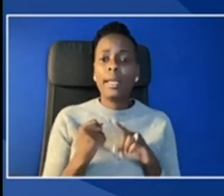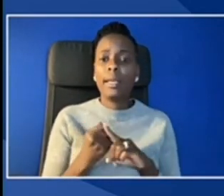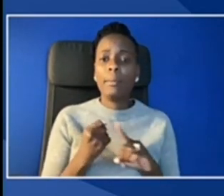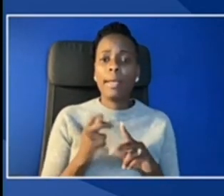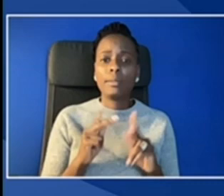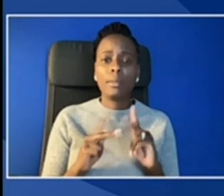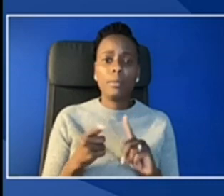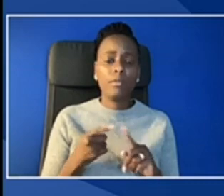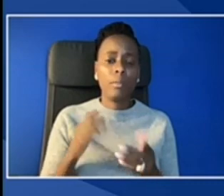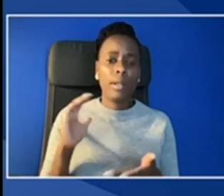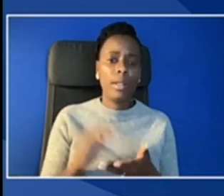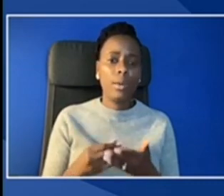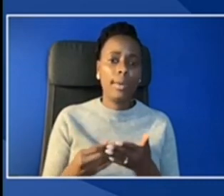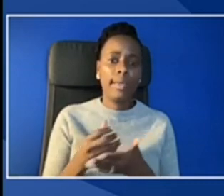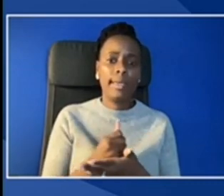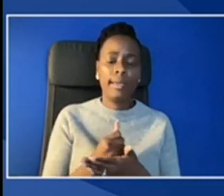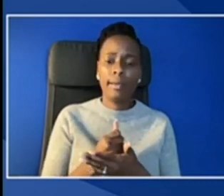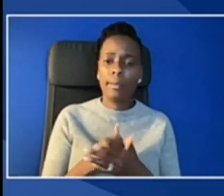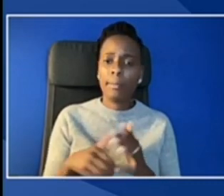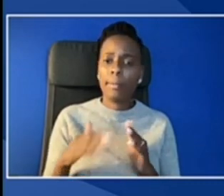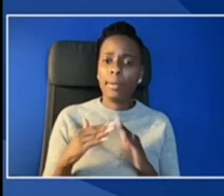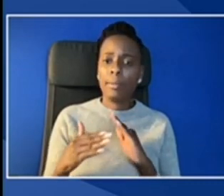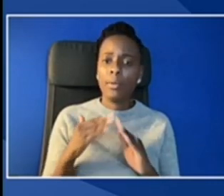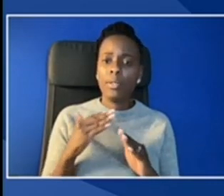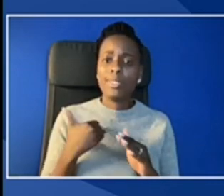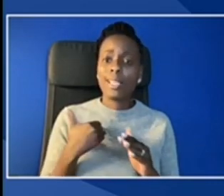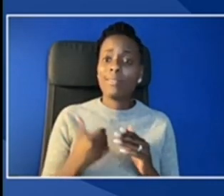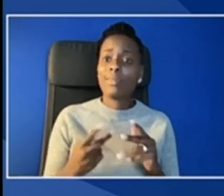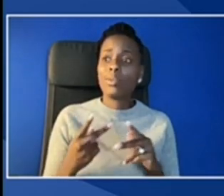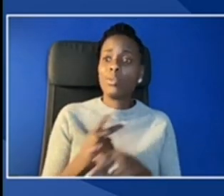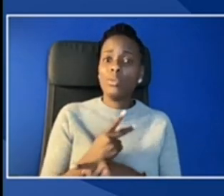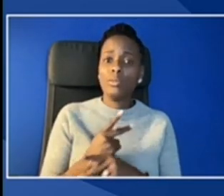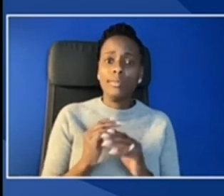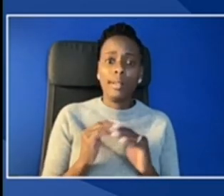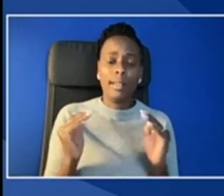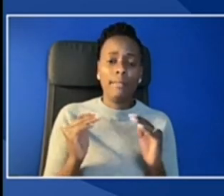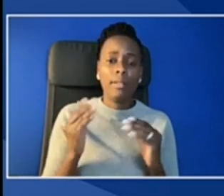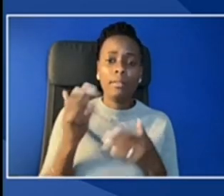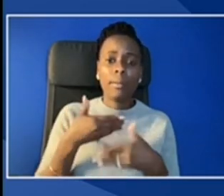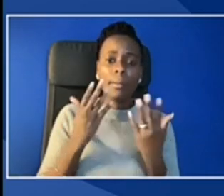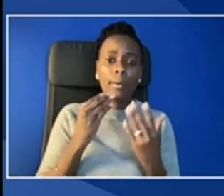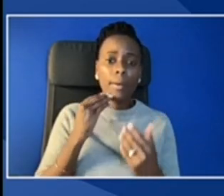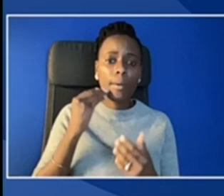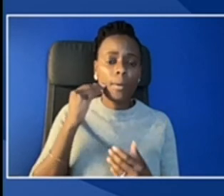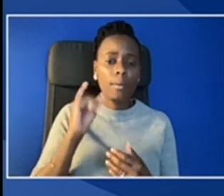communities who also experience a much higher level of homelessness and poverty. These individuals often have fewer